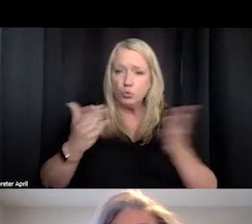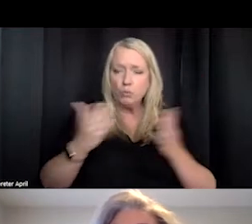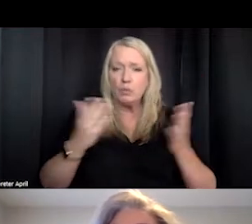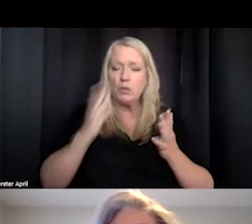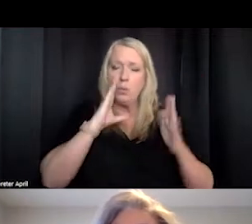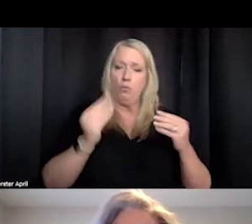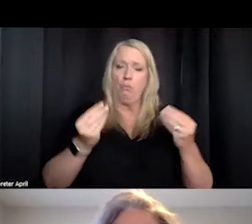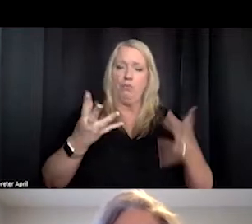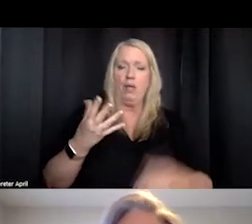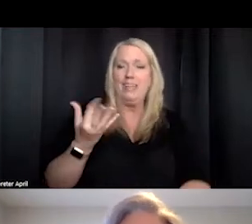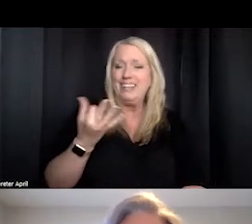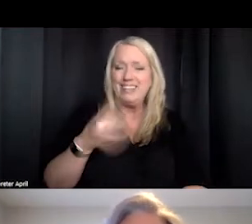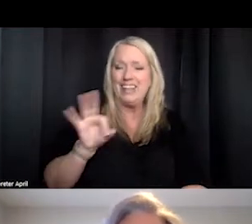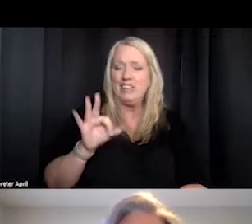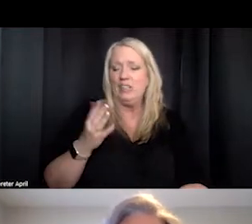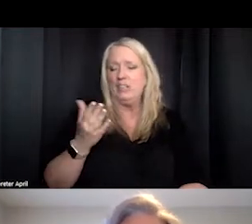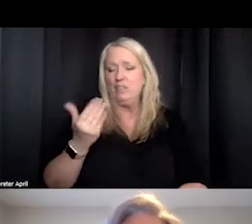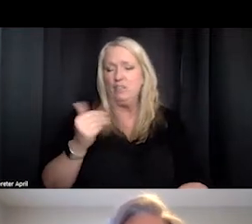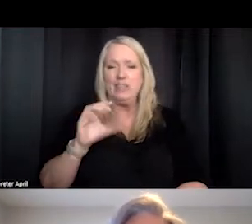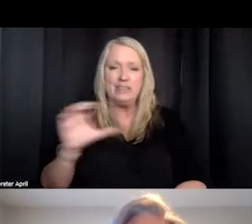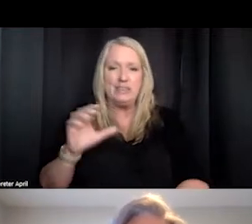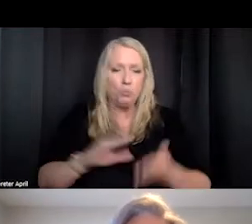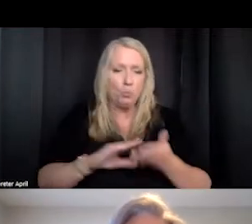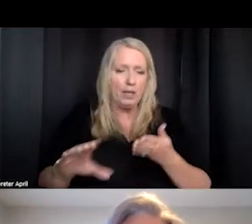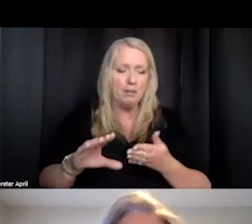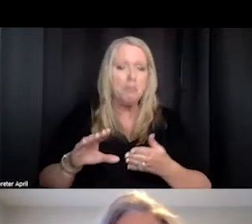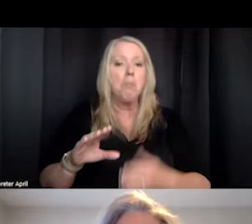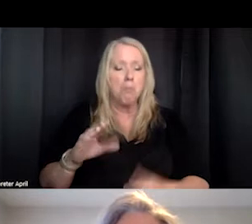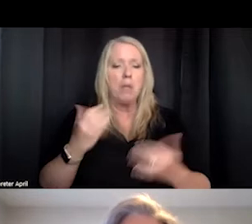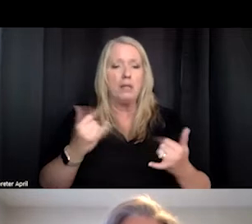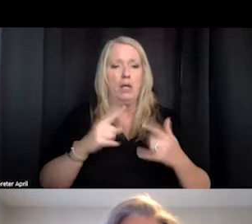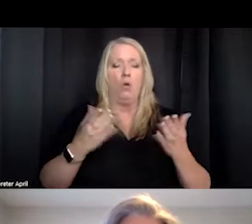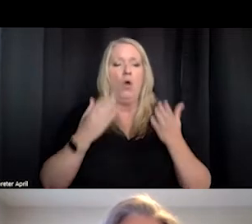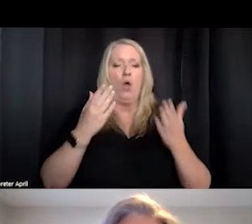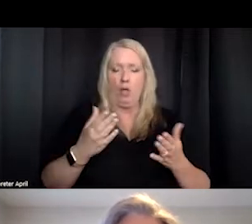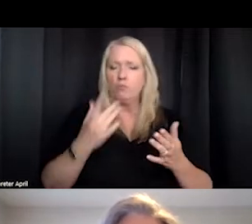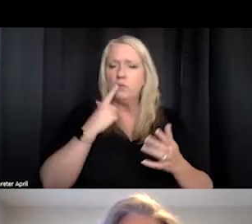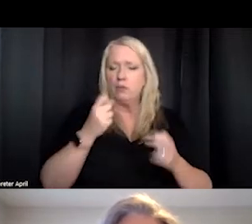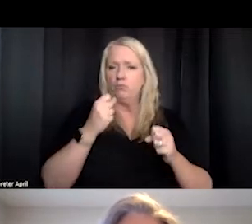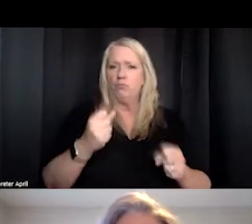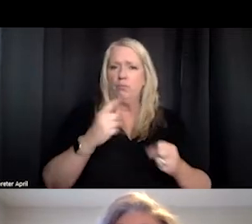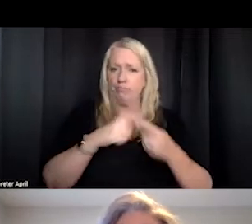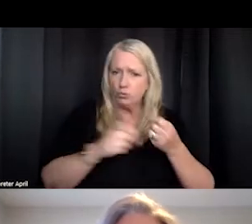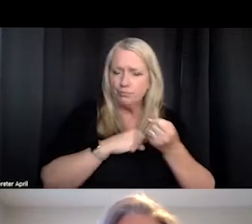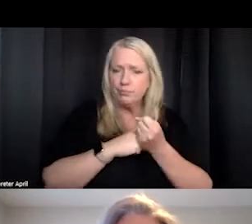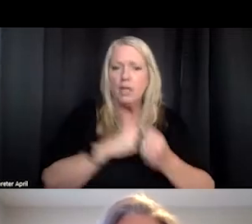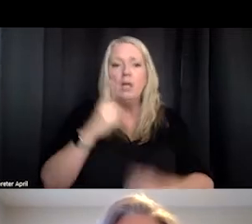IN 1915C WAIVERS, THIS OFFERS AN UNPRECEDENTED OPPORTUNITY FOR STATES TO COLLABORATE AND EXPAND,